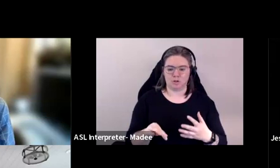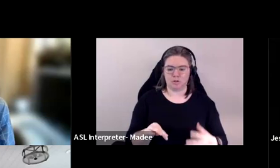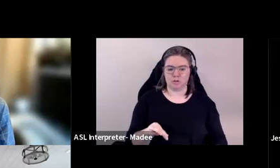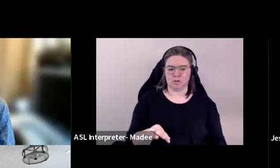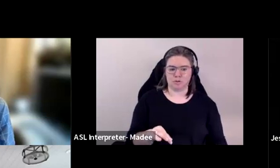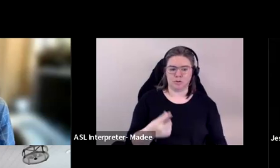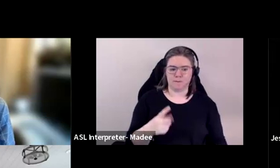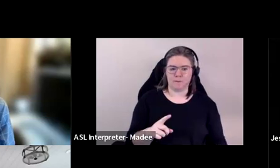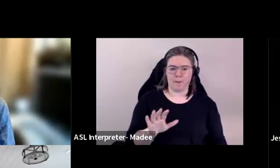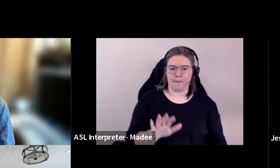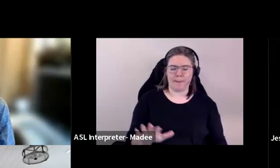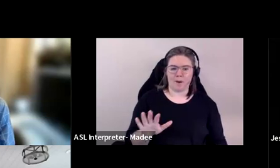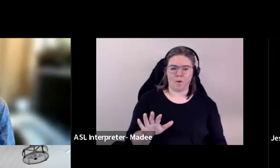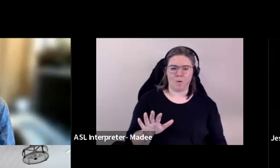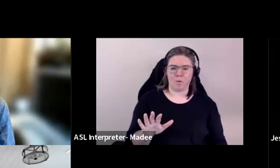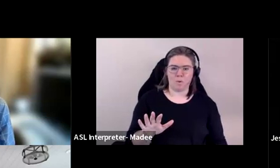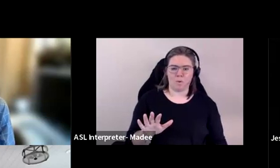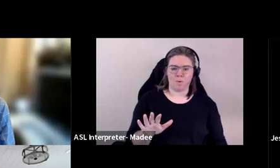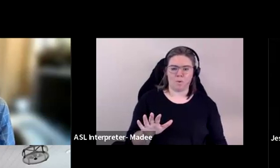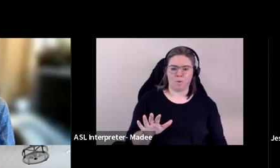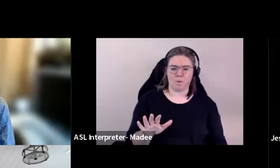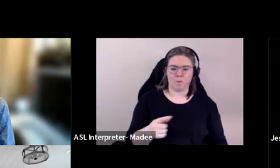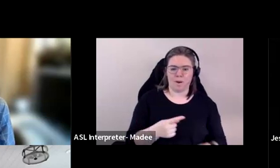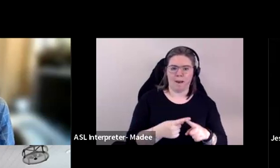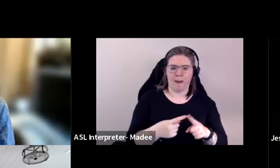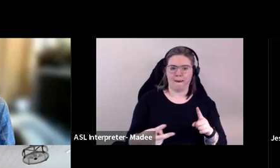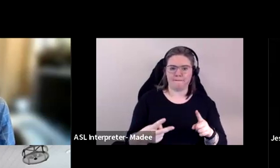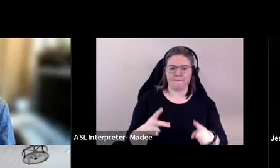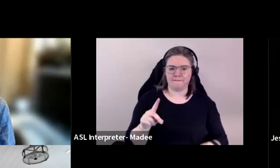jurisdictions where they have an affordable dwelling unit program